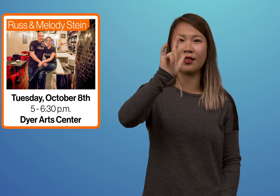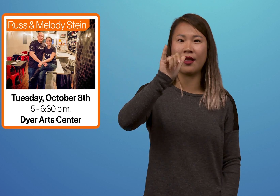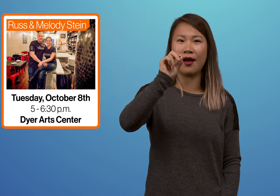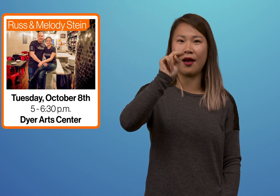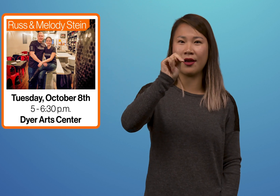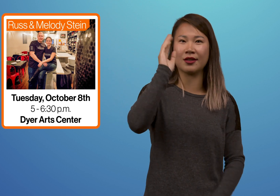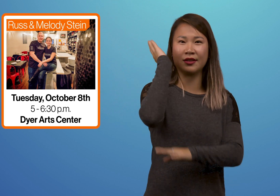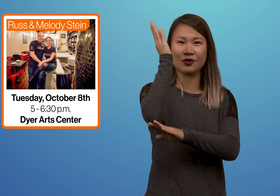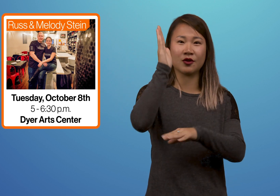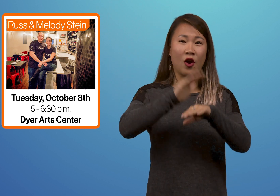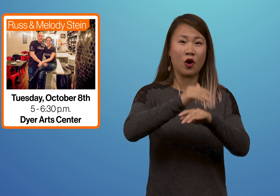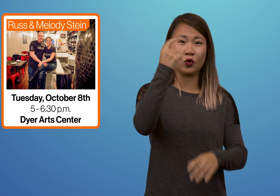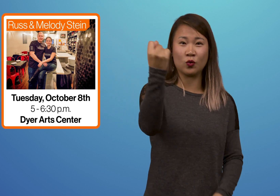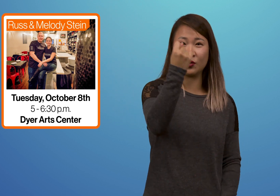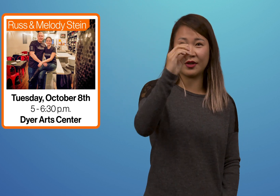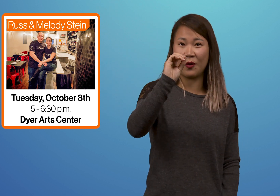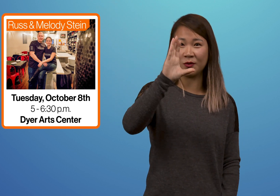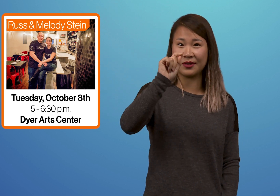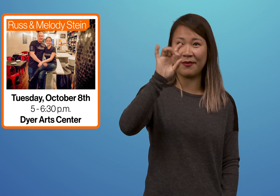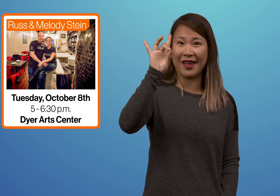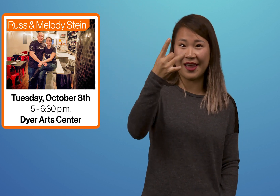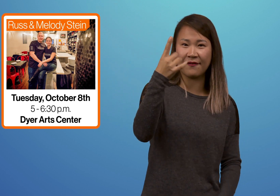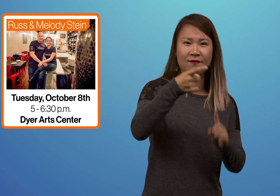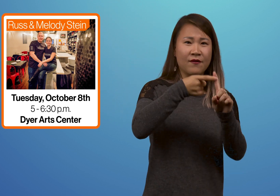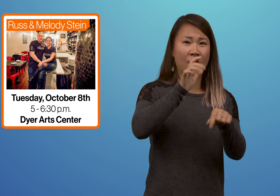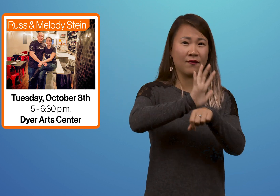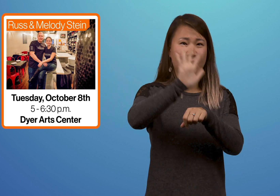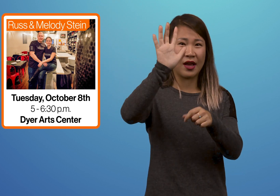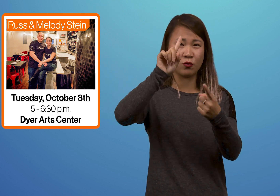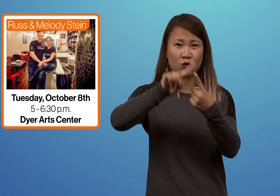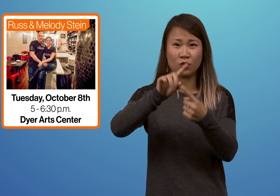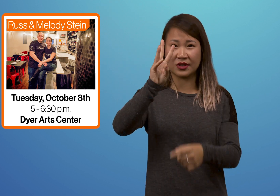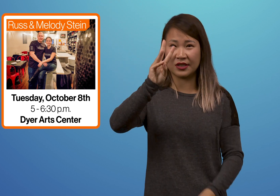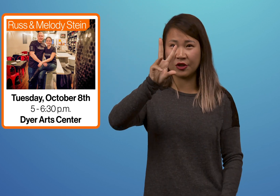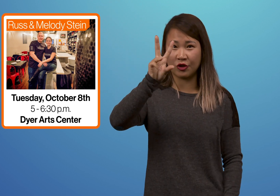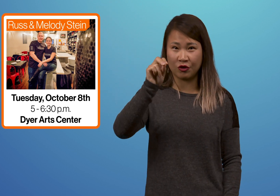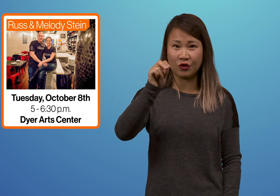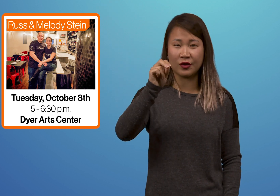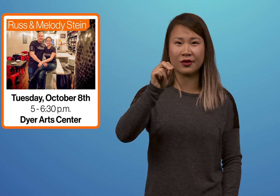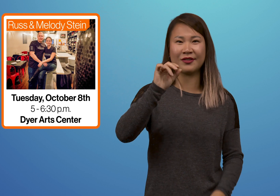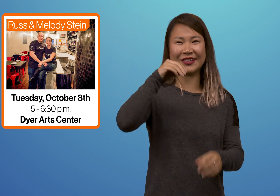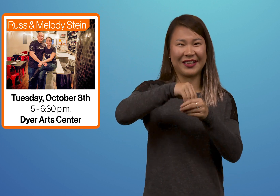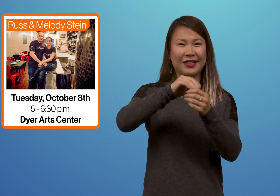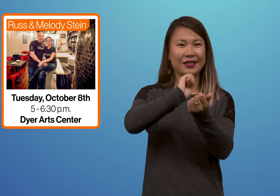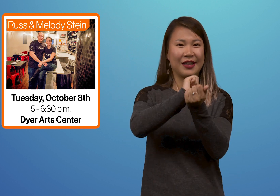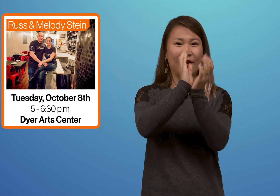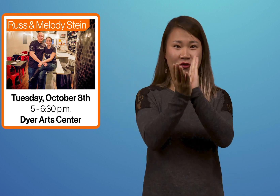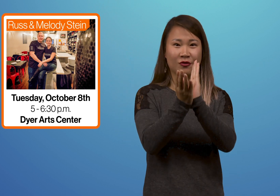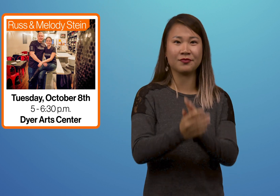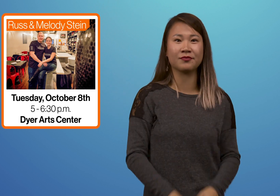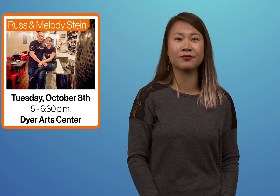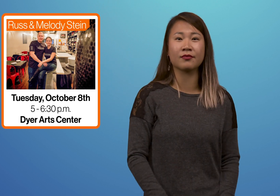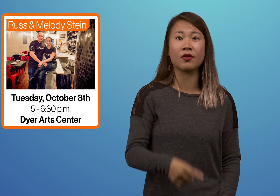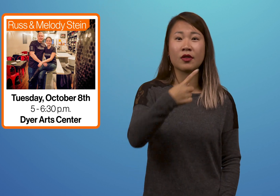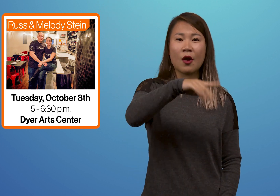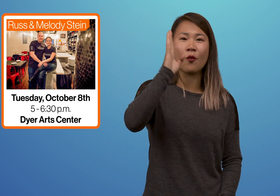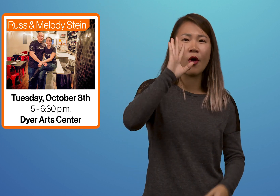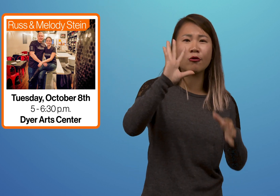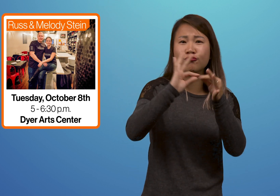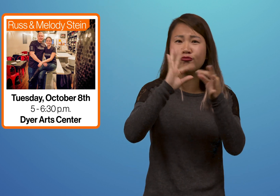First, a Lyon Lecture on Tuesday, October 8th, from 5-6:30 p.m. in the Dyer.